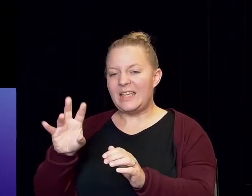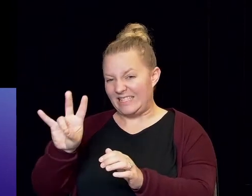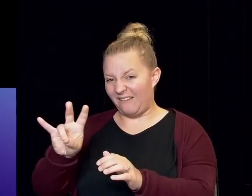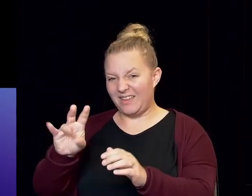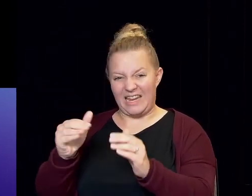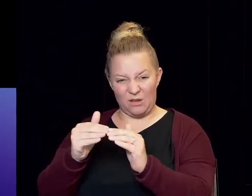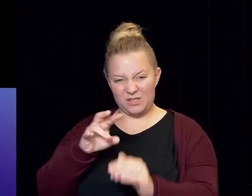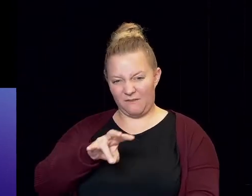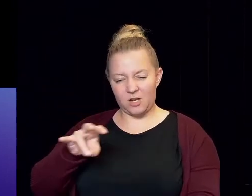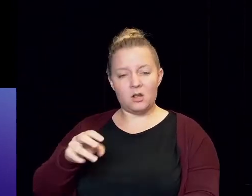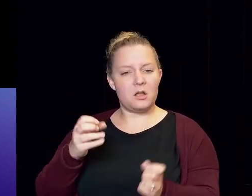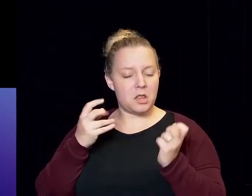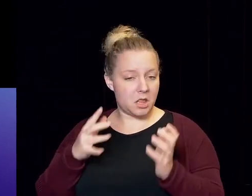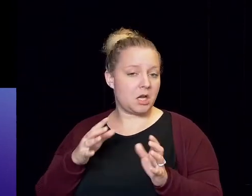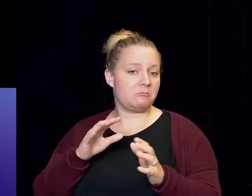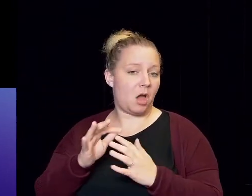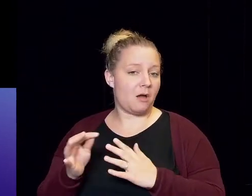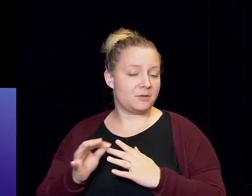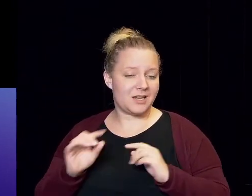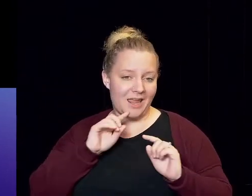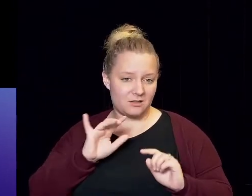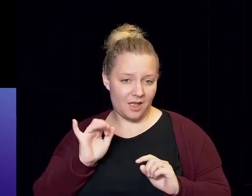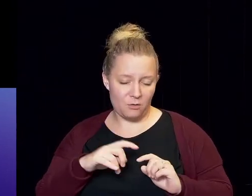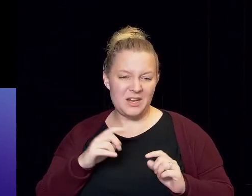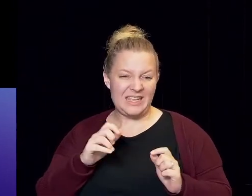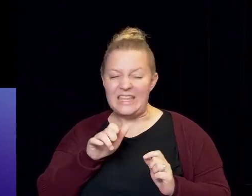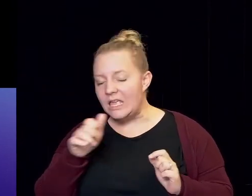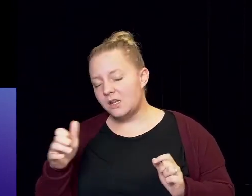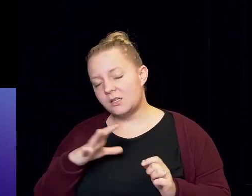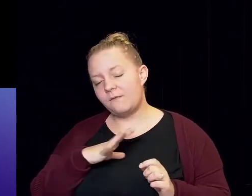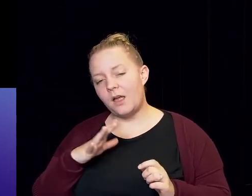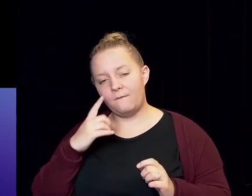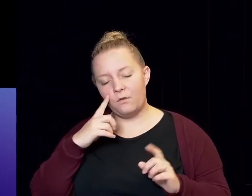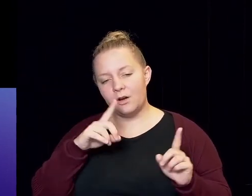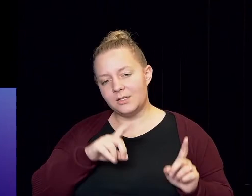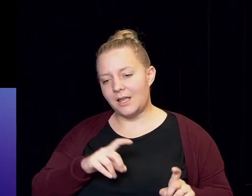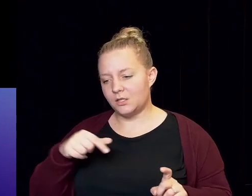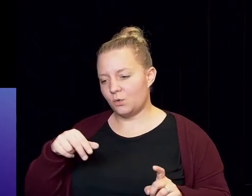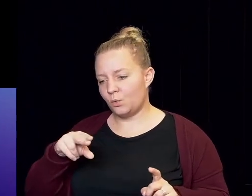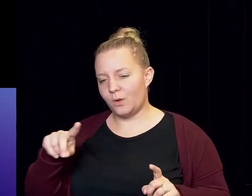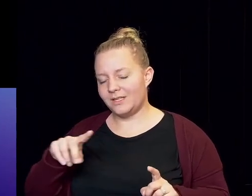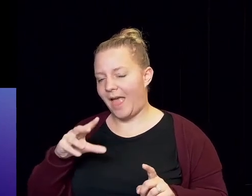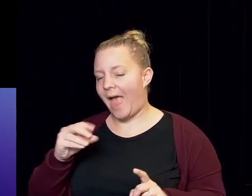of ways you can answer that one and any of them would be fine on tests and quizzes or homework.